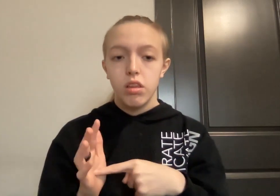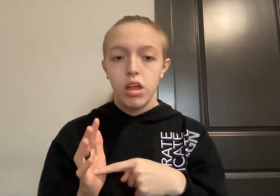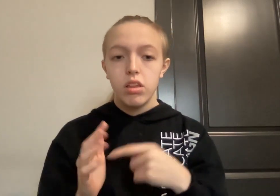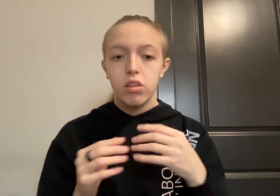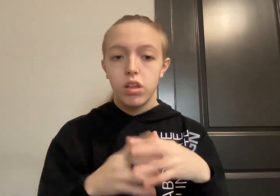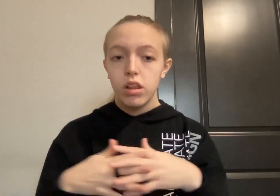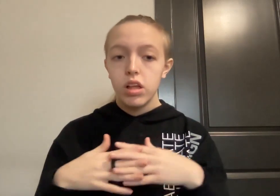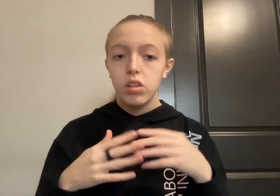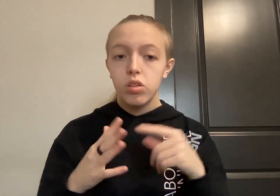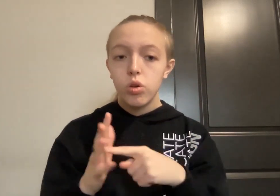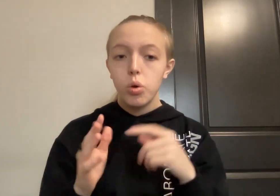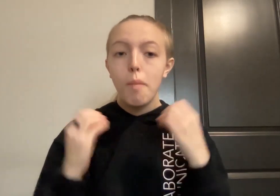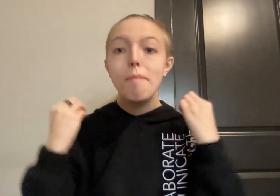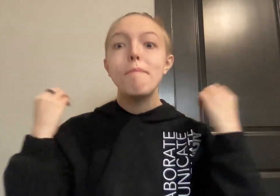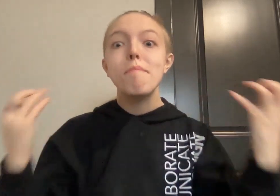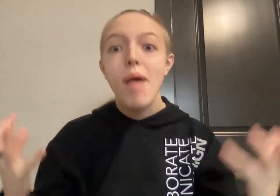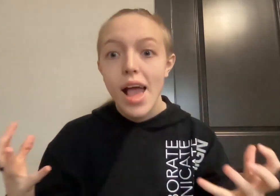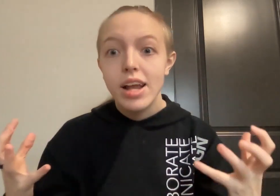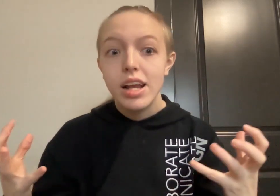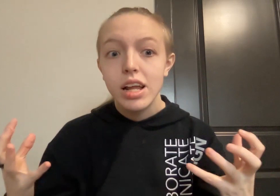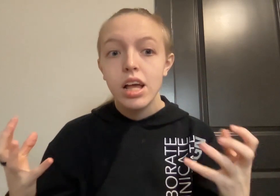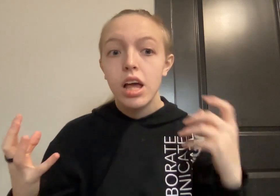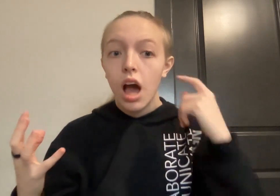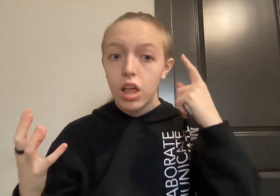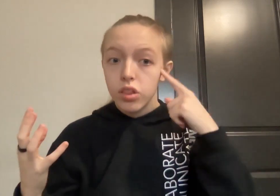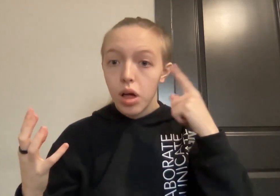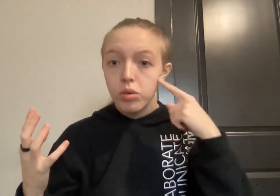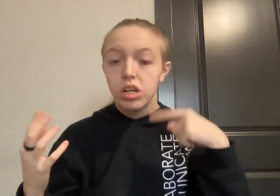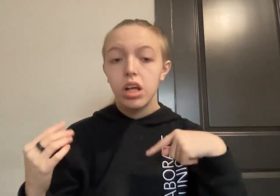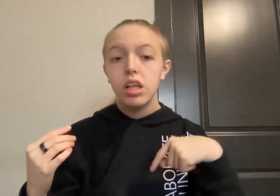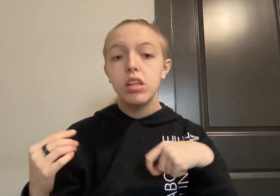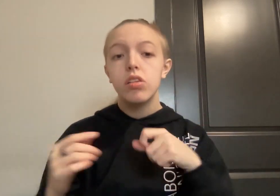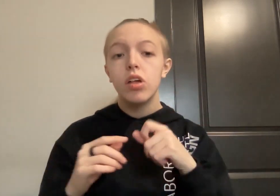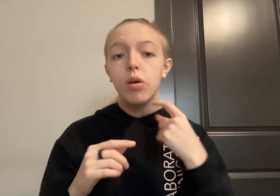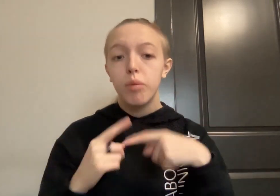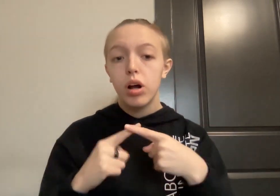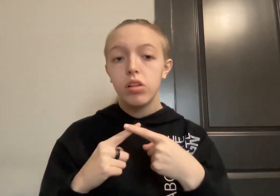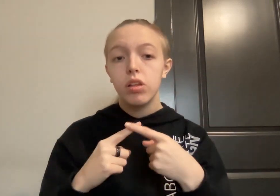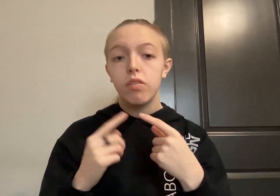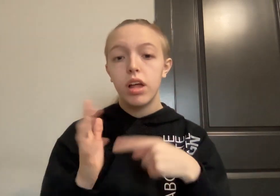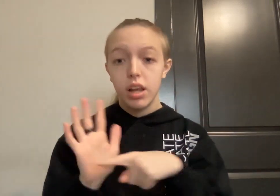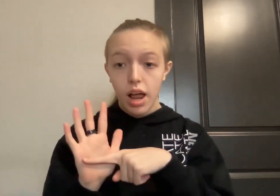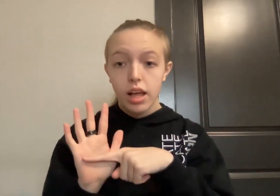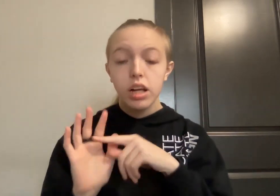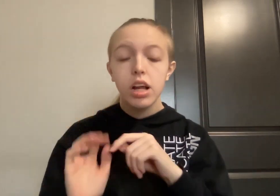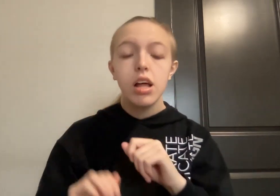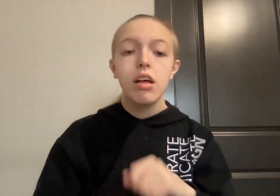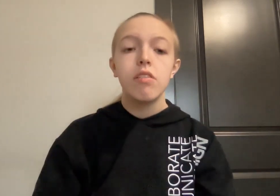This leads to many assumptions, positive and negative